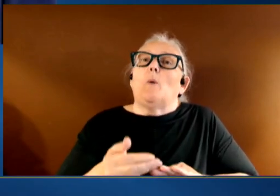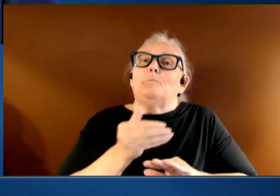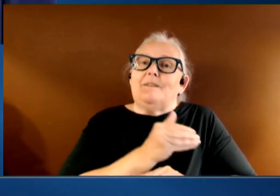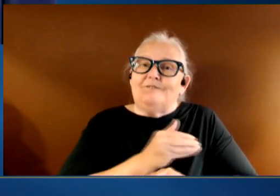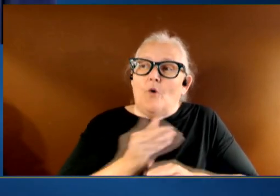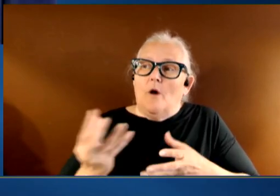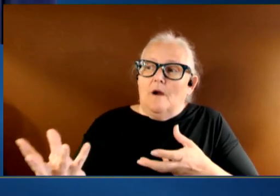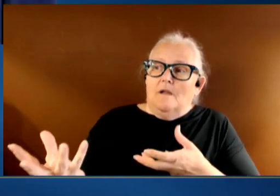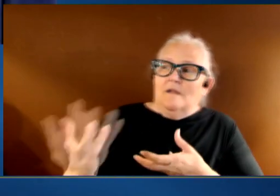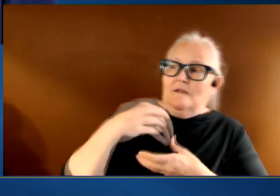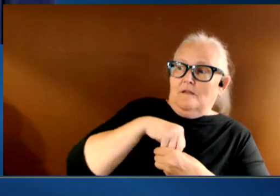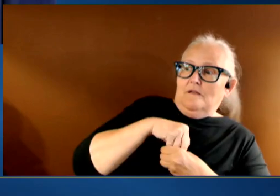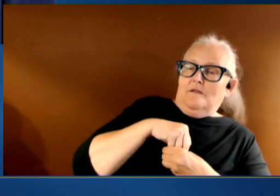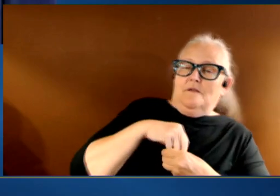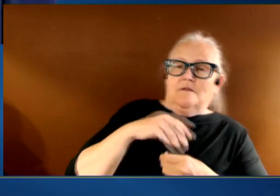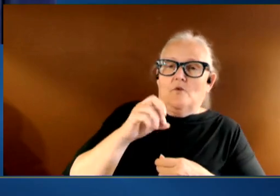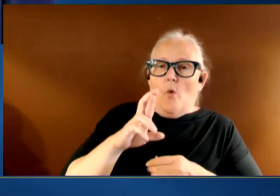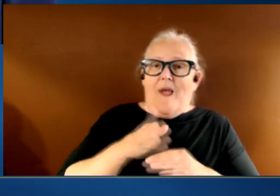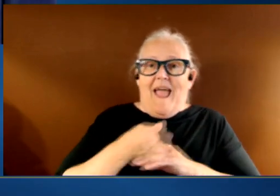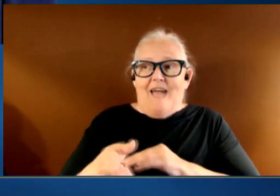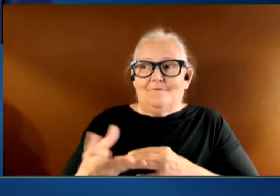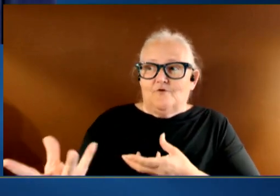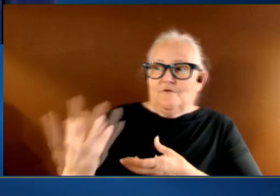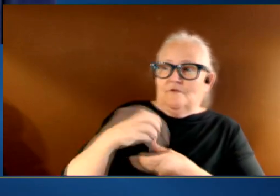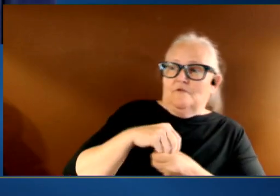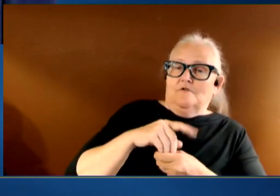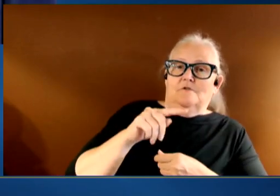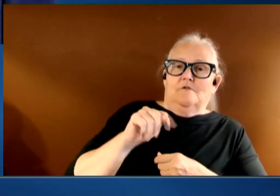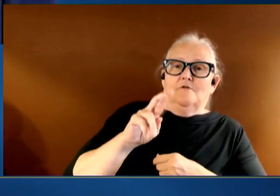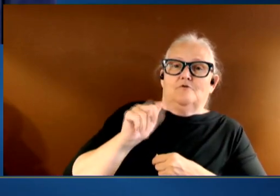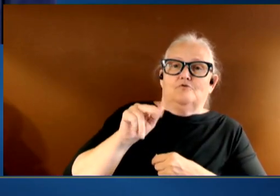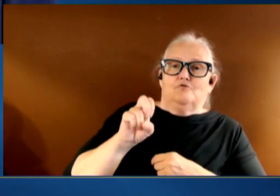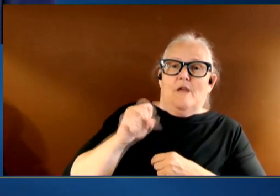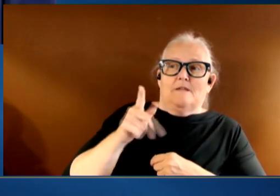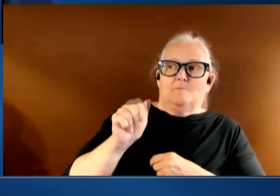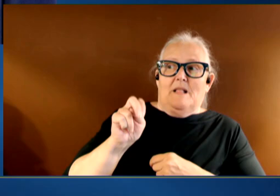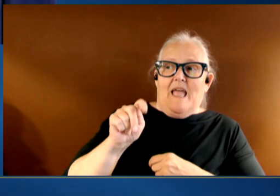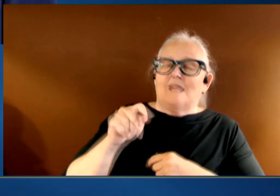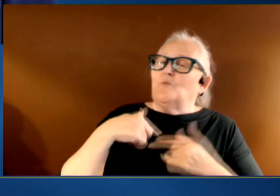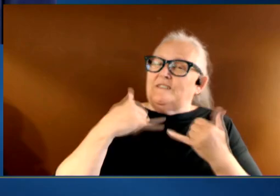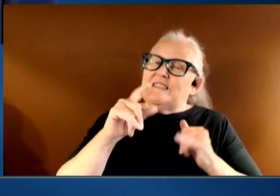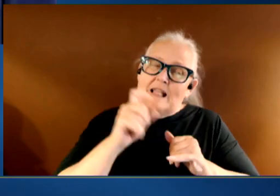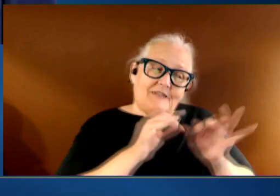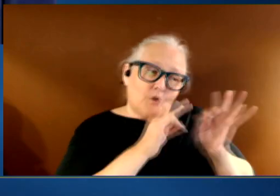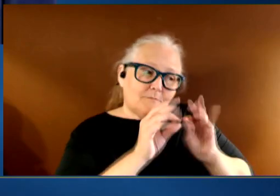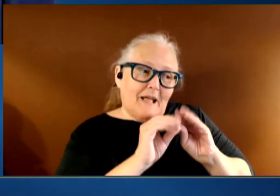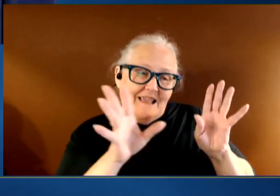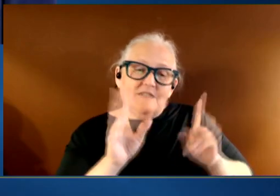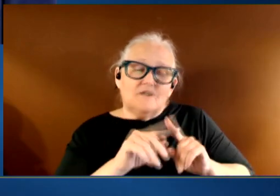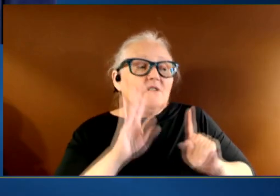that we have to be transparent about sometimes after transplant, you may have pain. But overall,